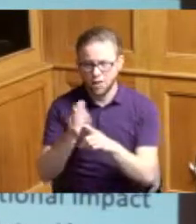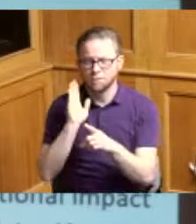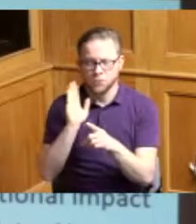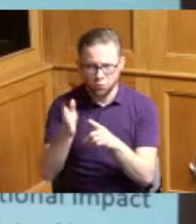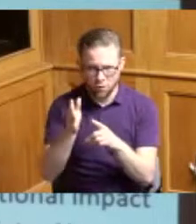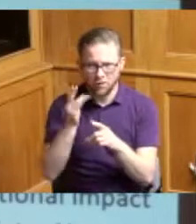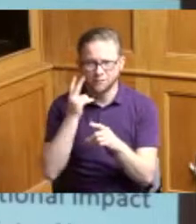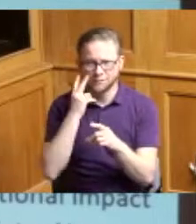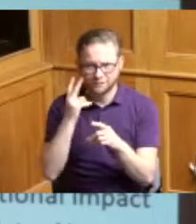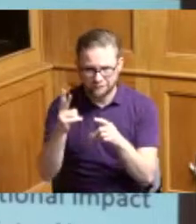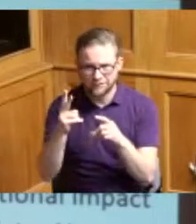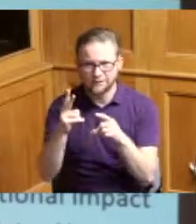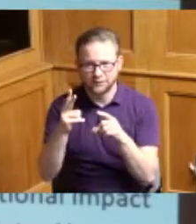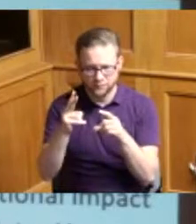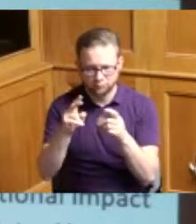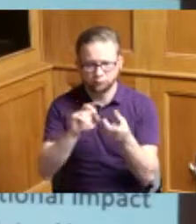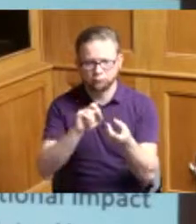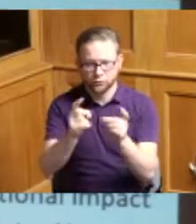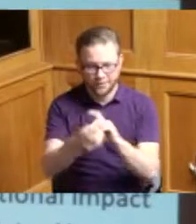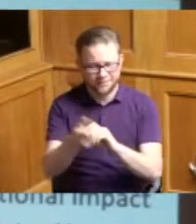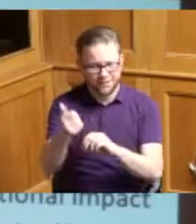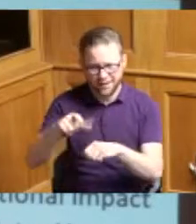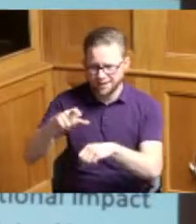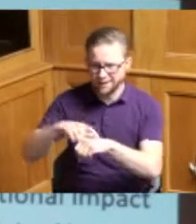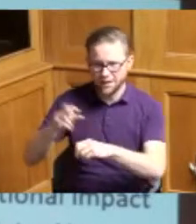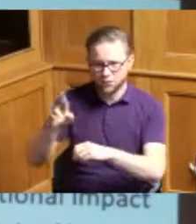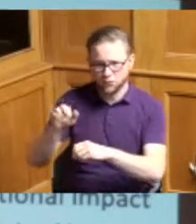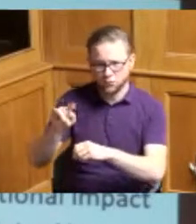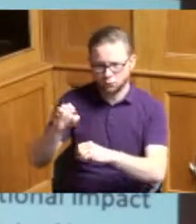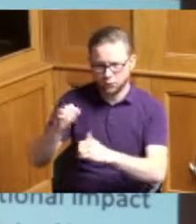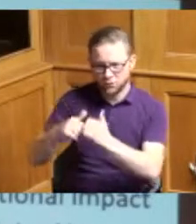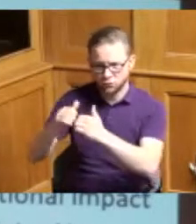any kind of change in a rate structure there will be an impact on customers some customers